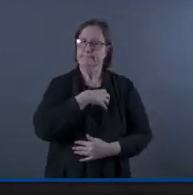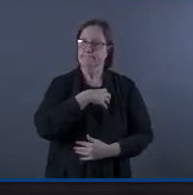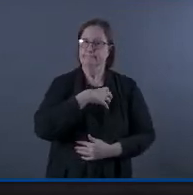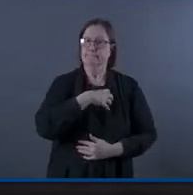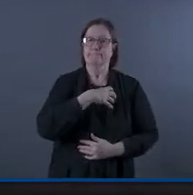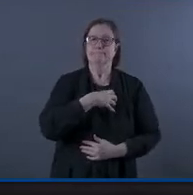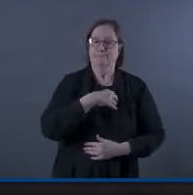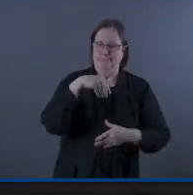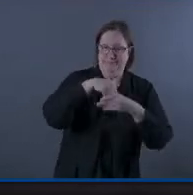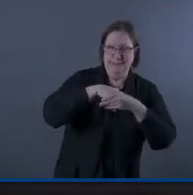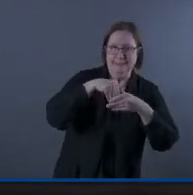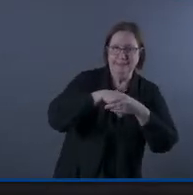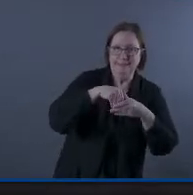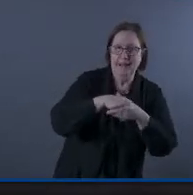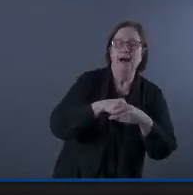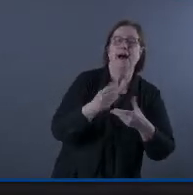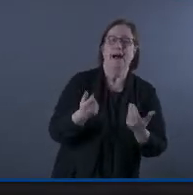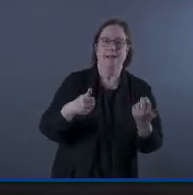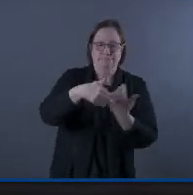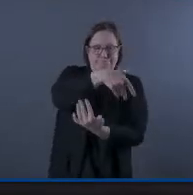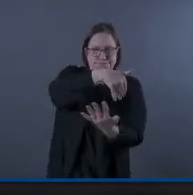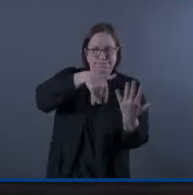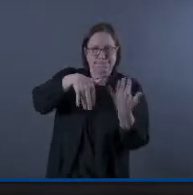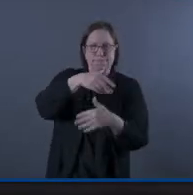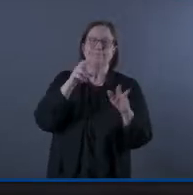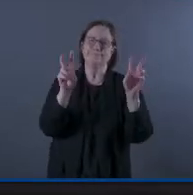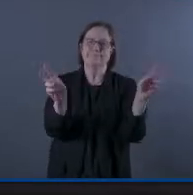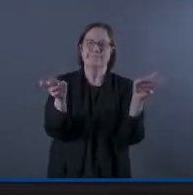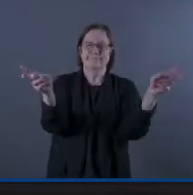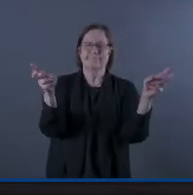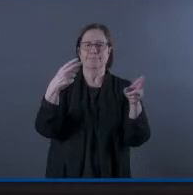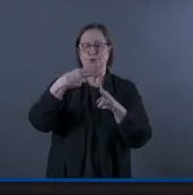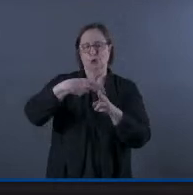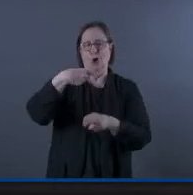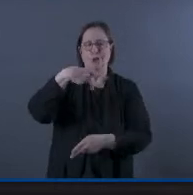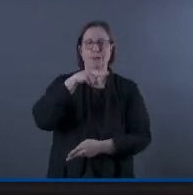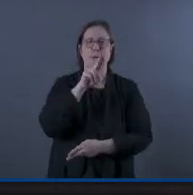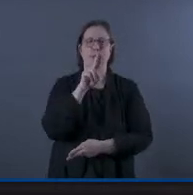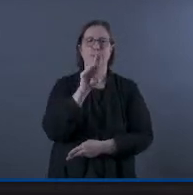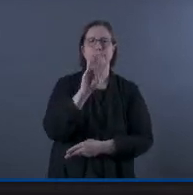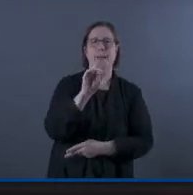to customers as well in our public phasing. Right now, restaurant and other food service workers